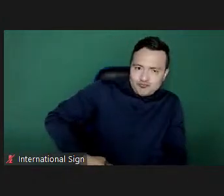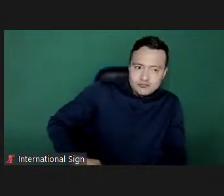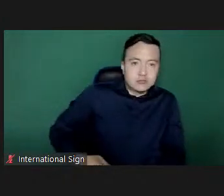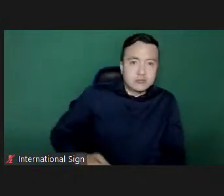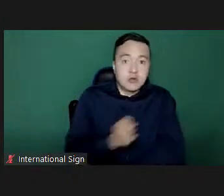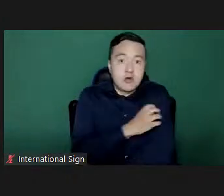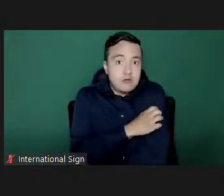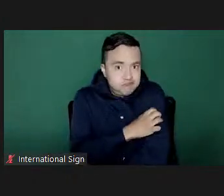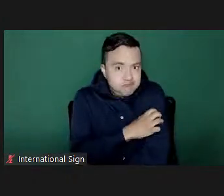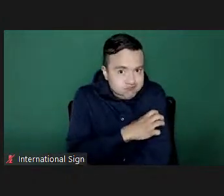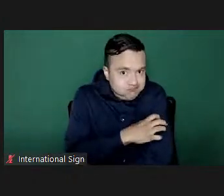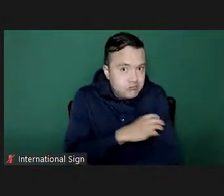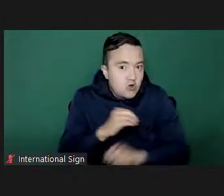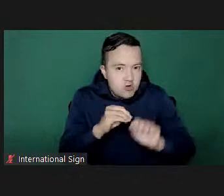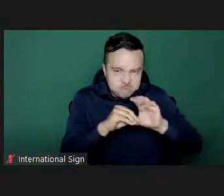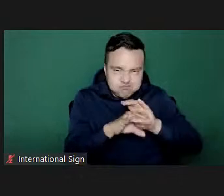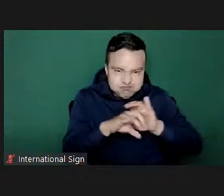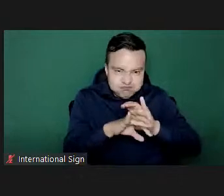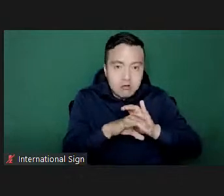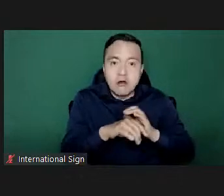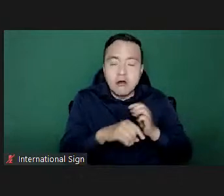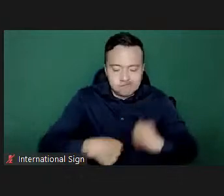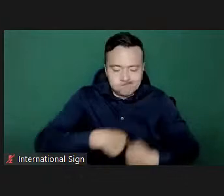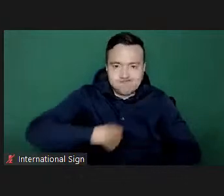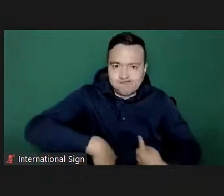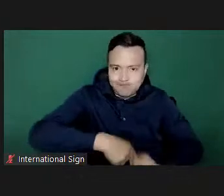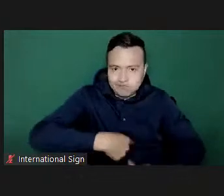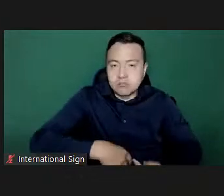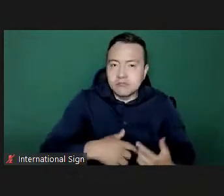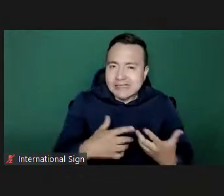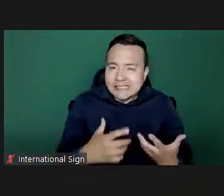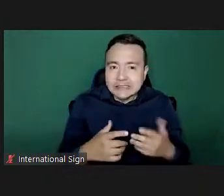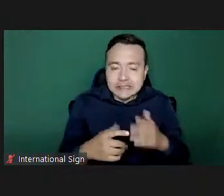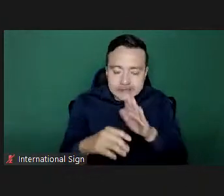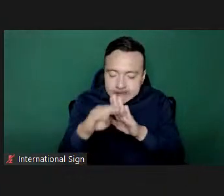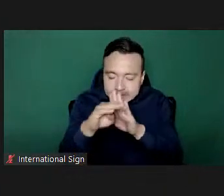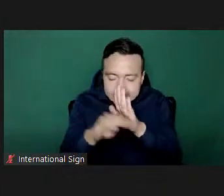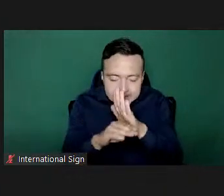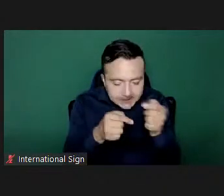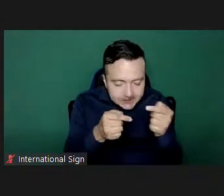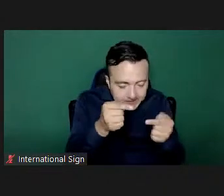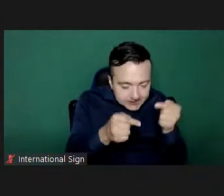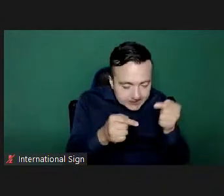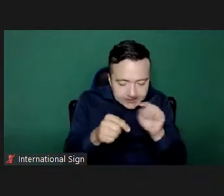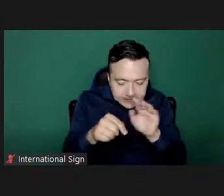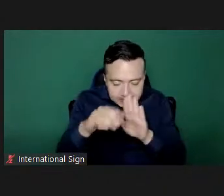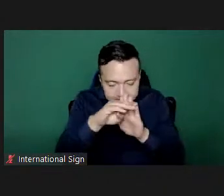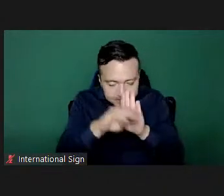bolster best practices and standards in light of the challenges that we face.